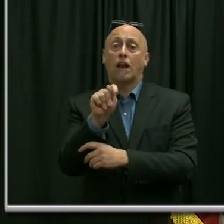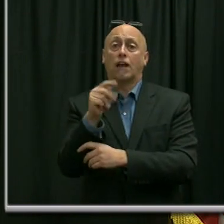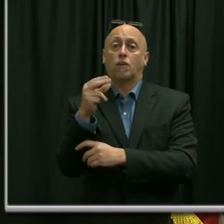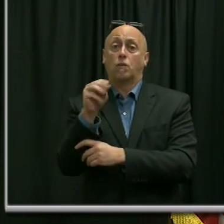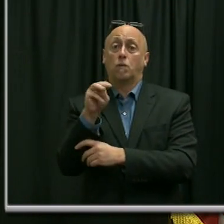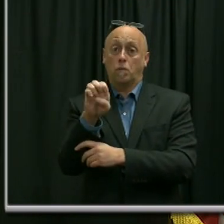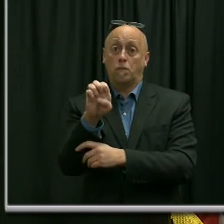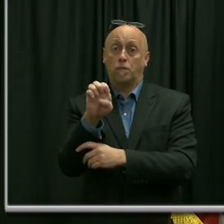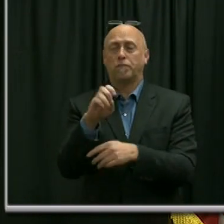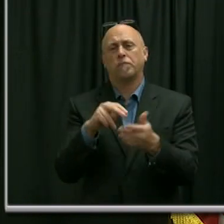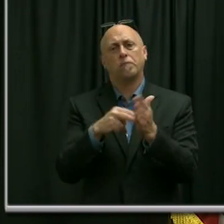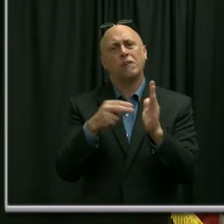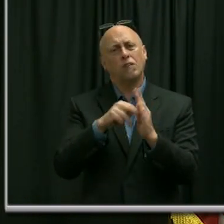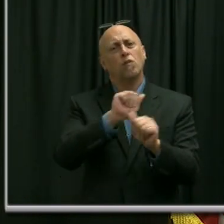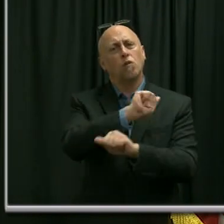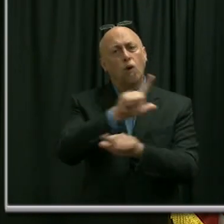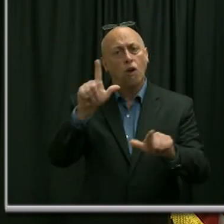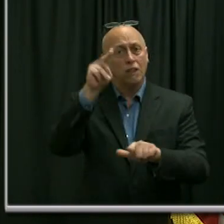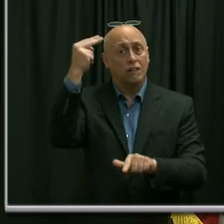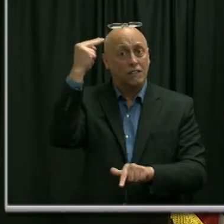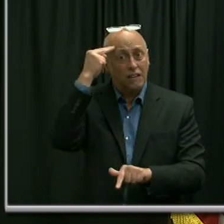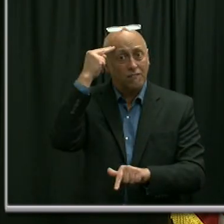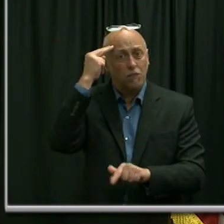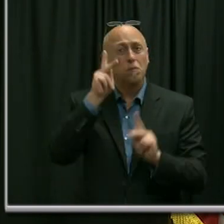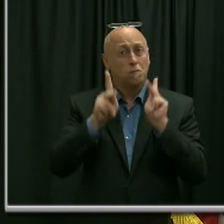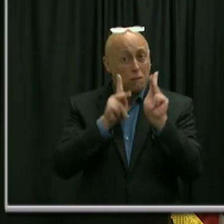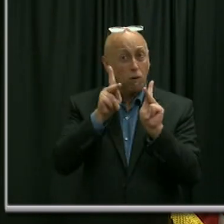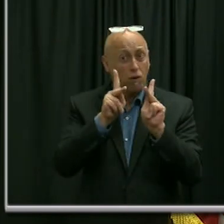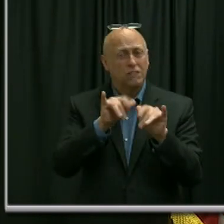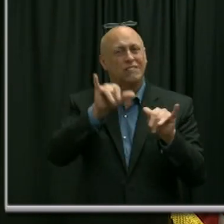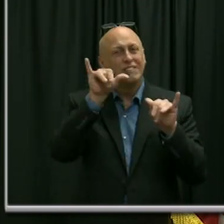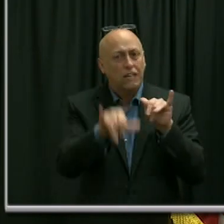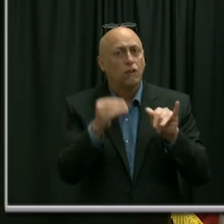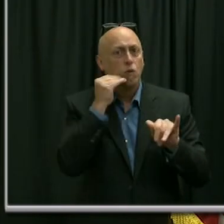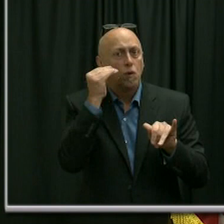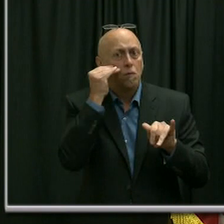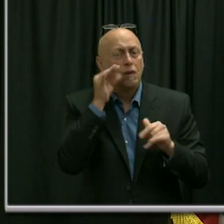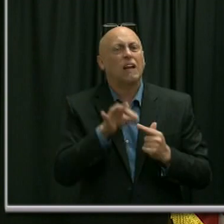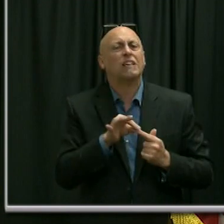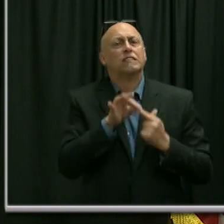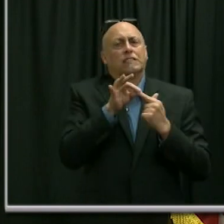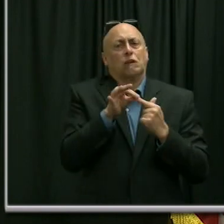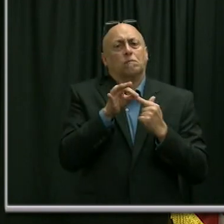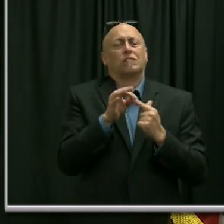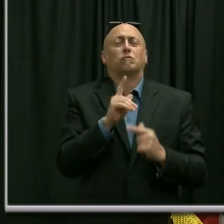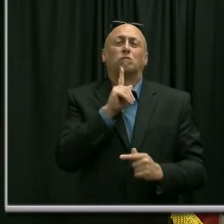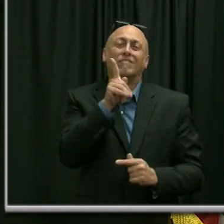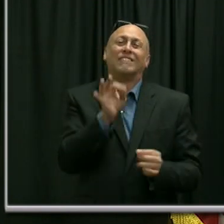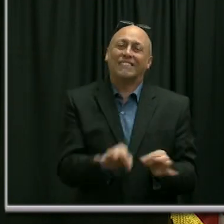NASHVILLIANS SHOULD STAY AT HOME FOR THE TIME BEING. UNLESS